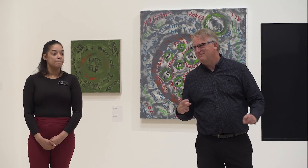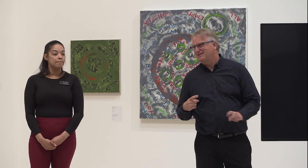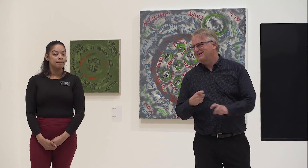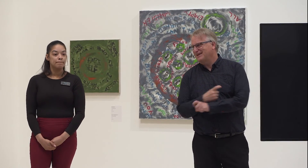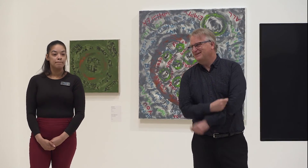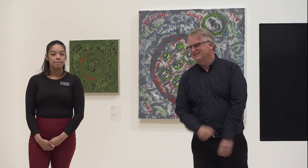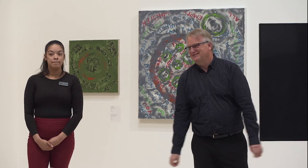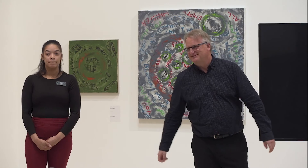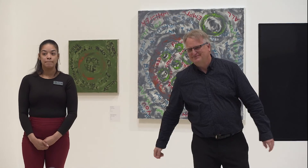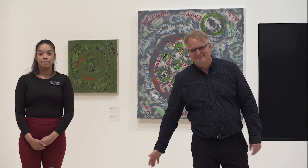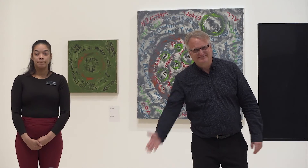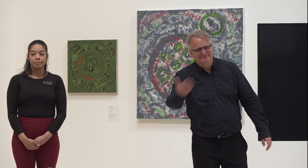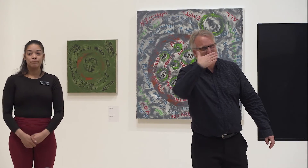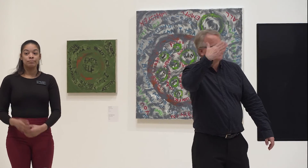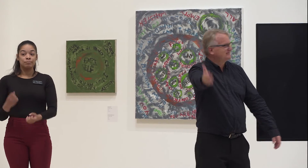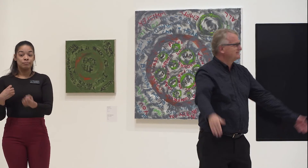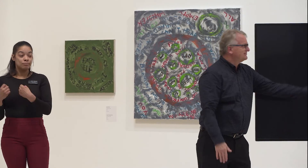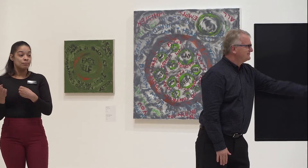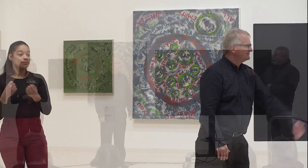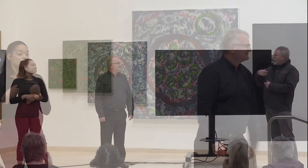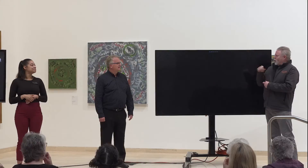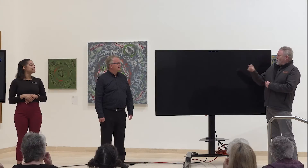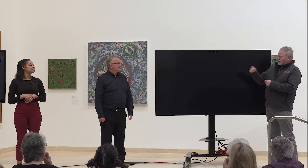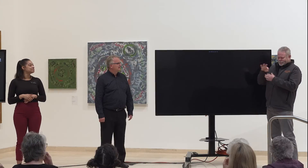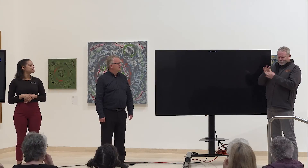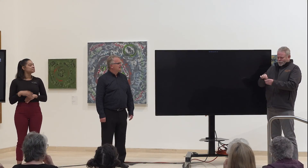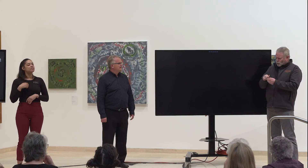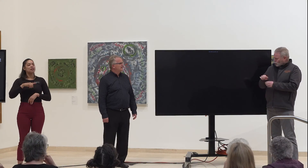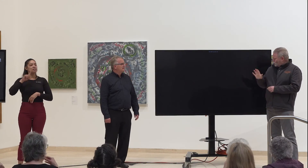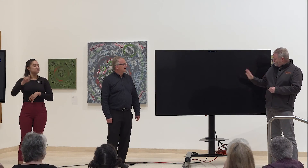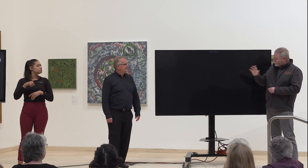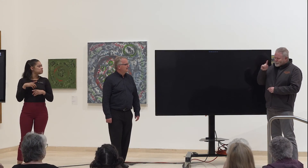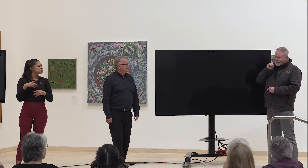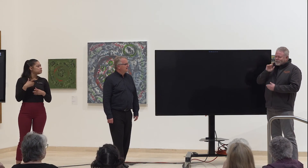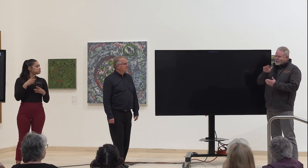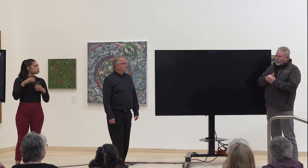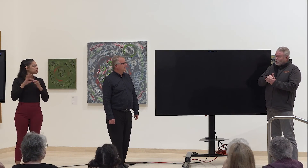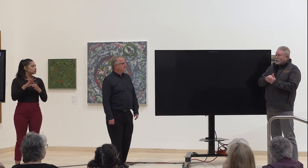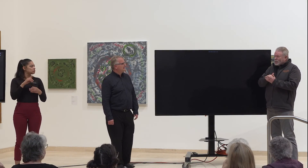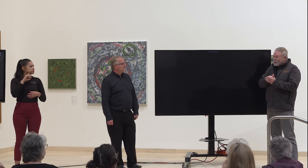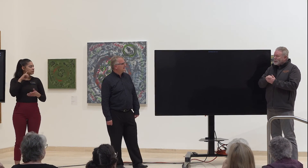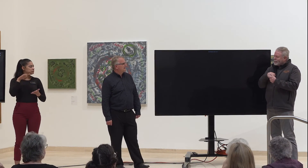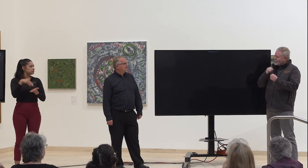the interpreter who replaces them might not be any better. In terms of Deaf centered interpreting,